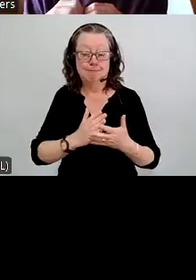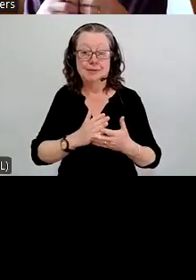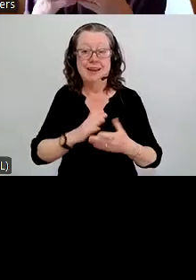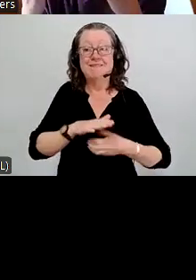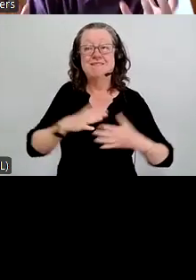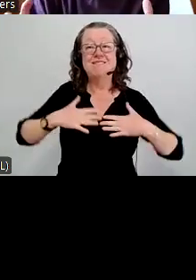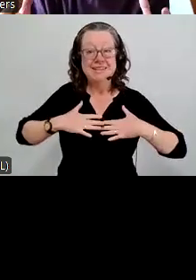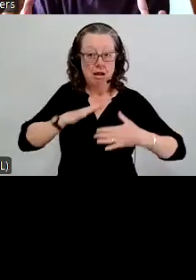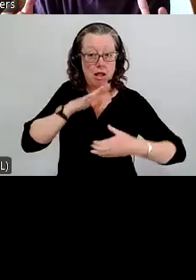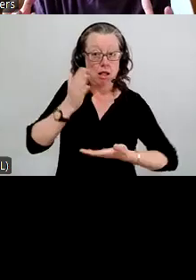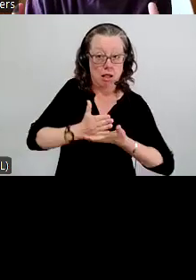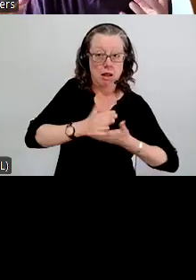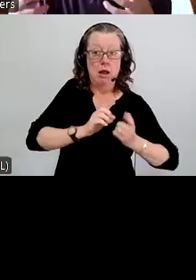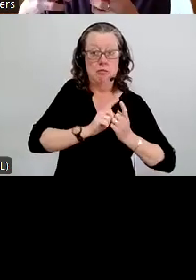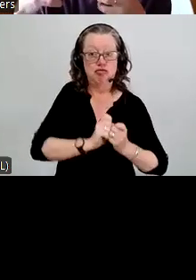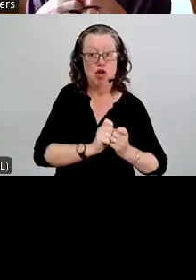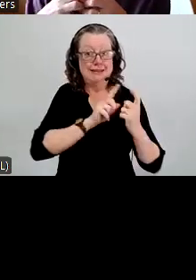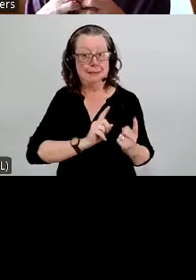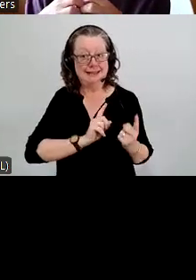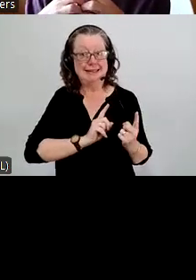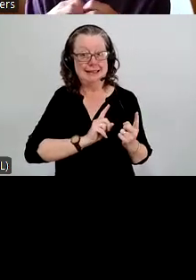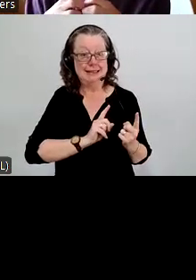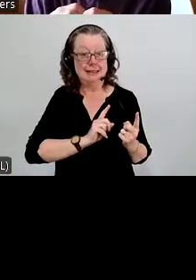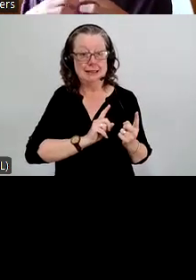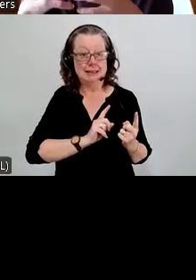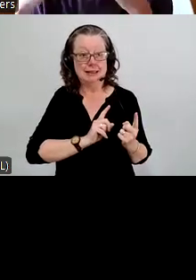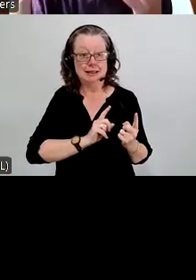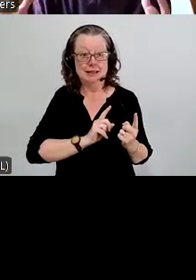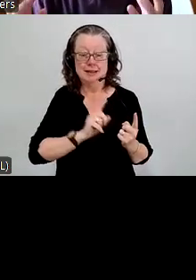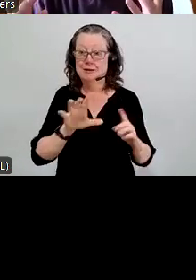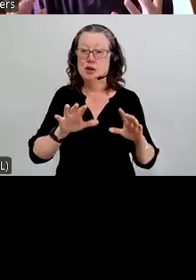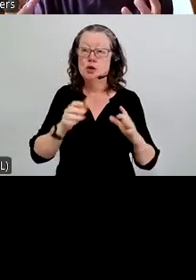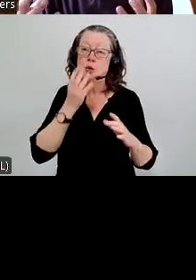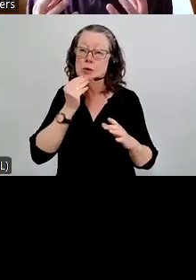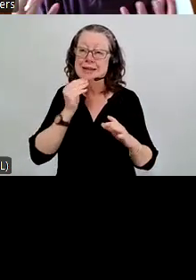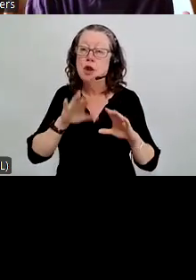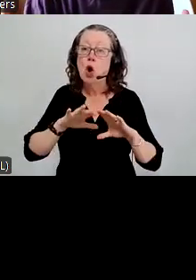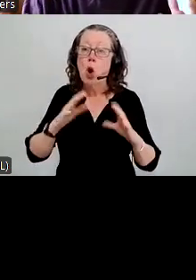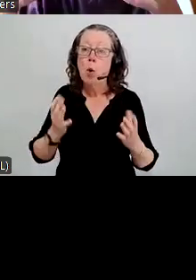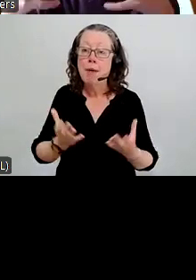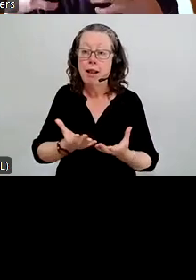it's going to be doing that as well. It's using the global positioning system, very intelligent, using all this information to find